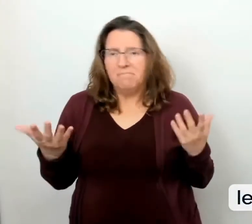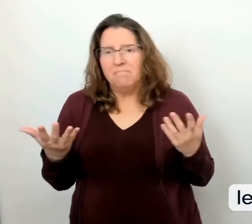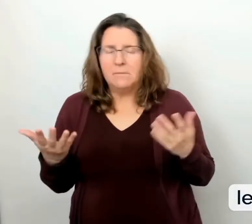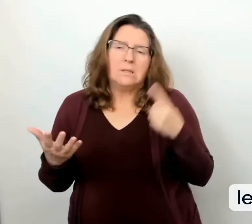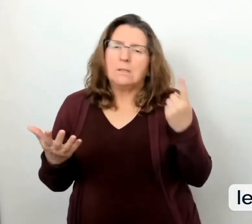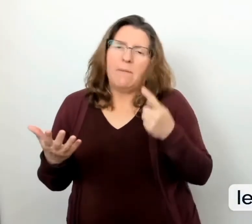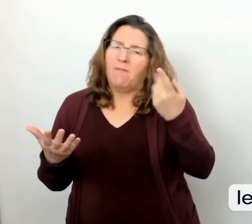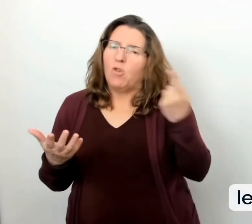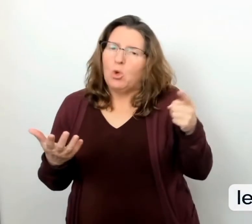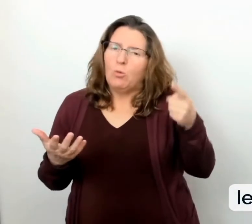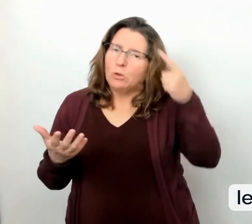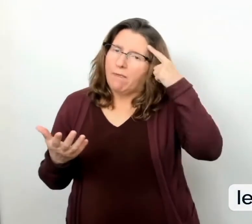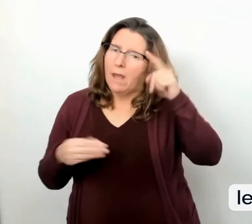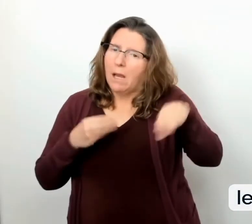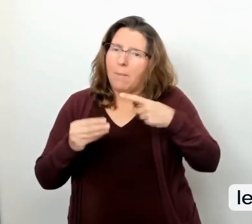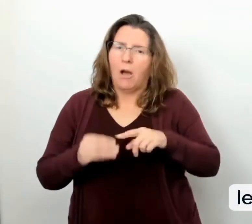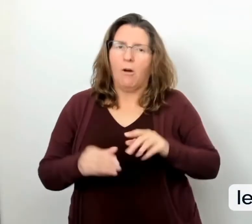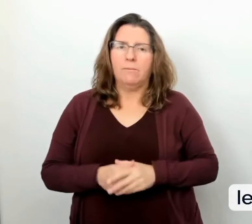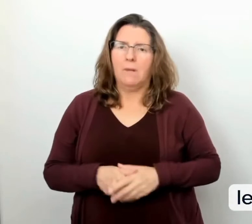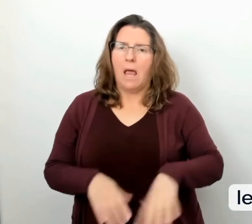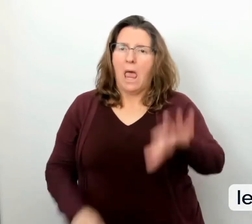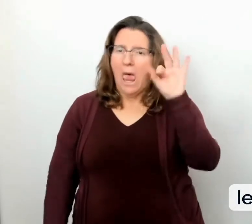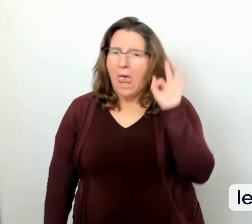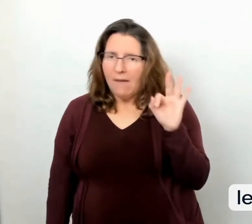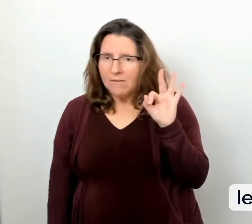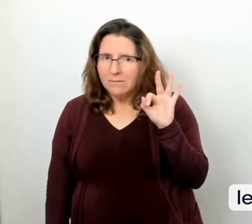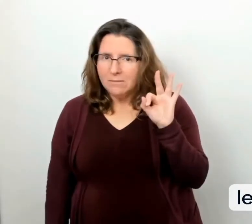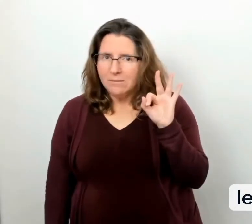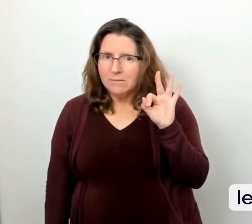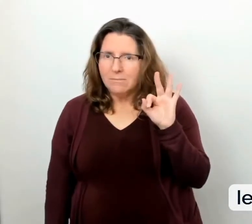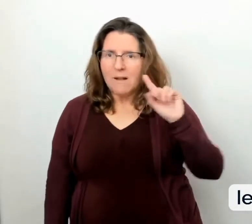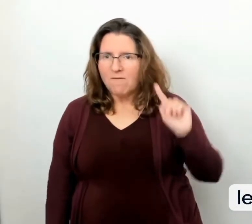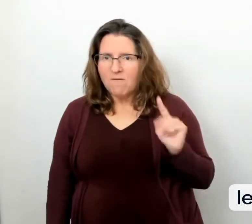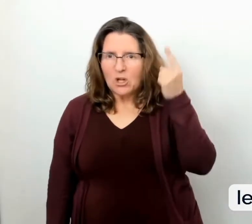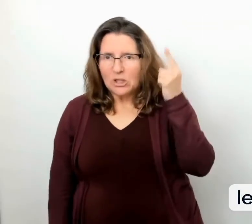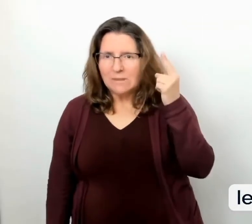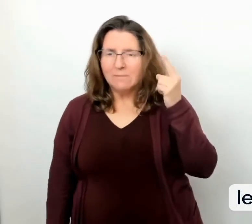This is a little something for you to think about using "FAIL" as an acronym. F for 'first'